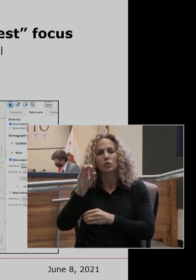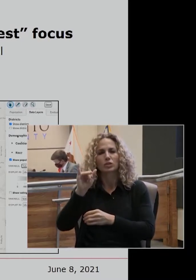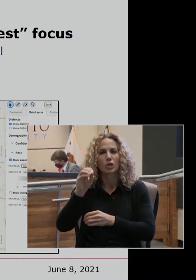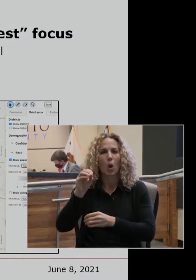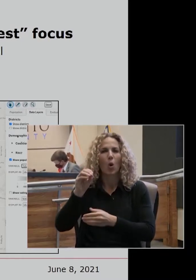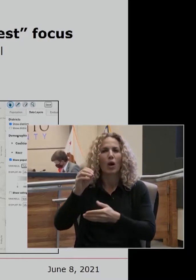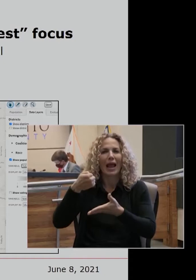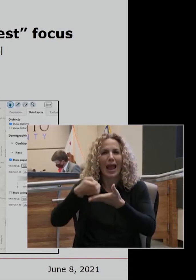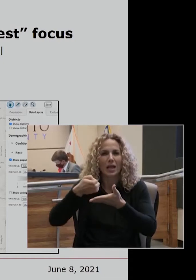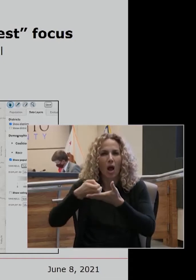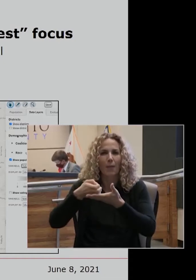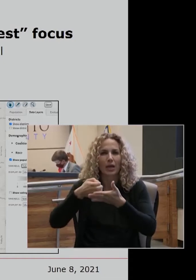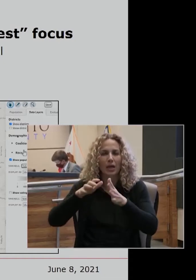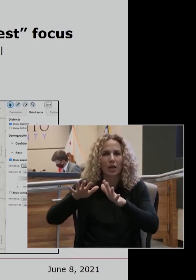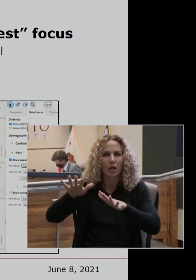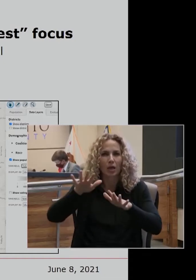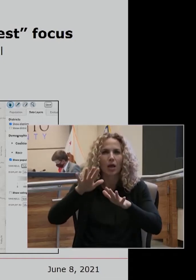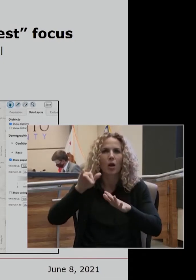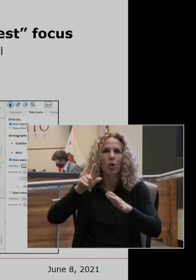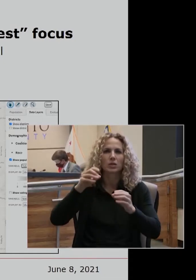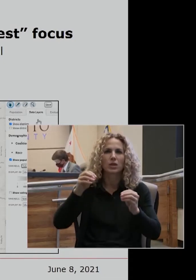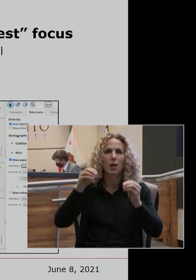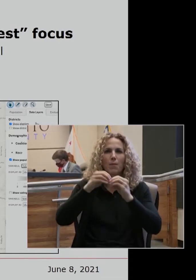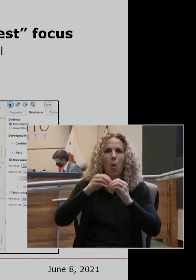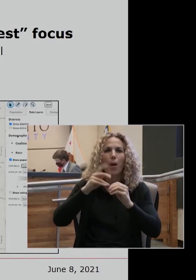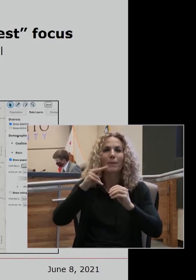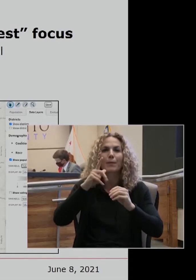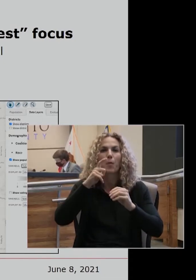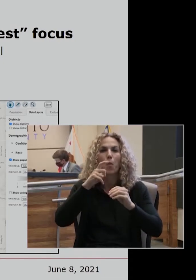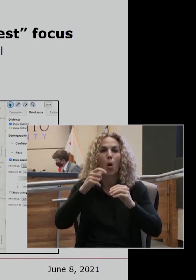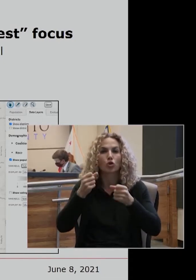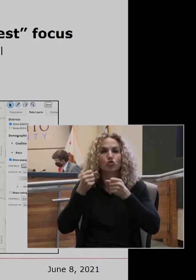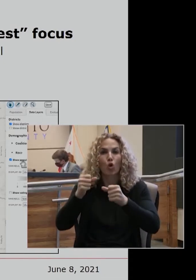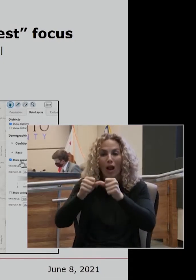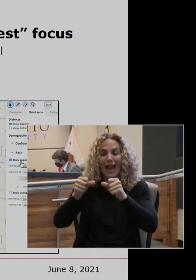SO YOU CAN LOOK, AND SEE WHERE ARE THERE MORE PRESENTERS?